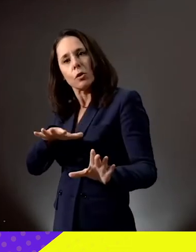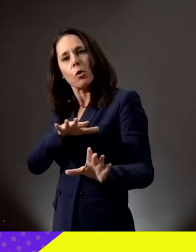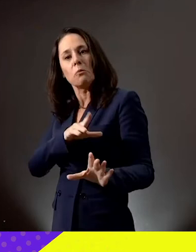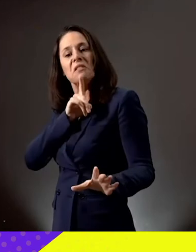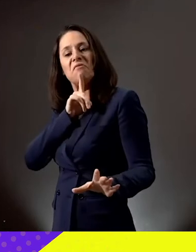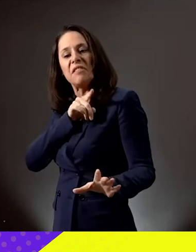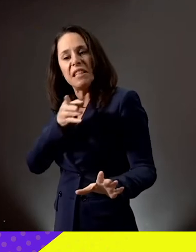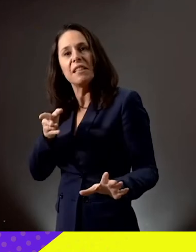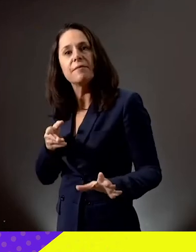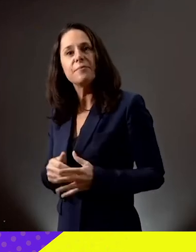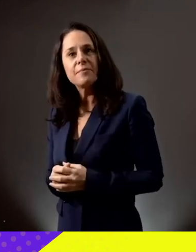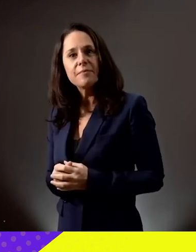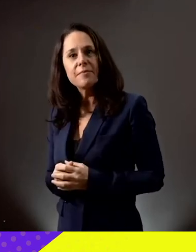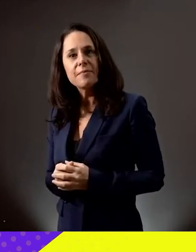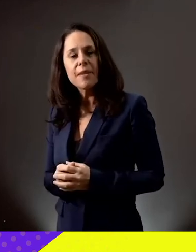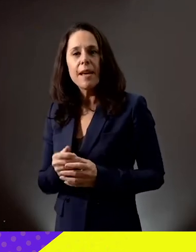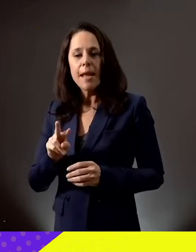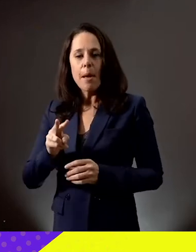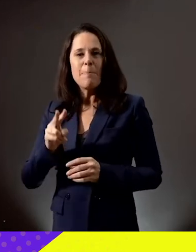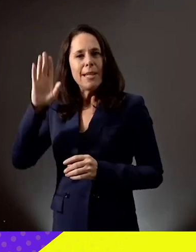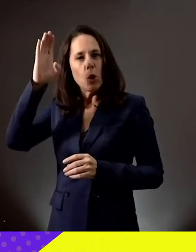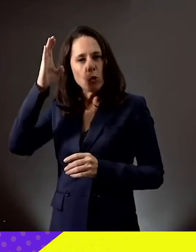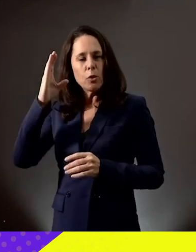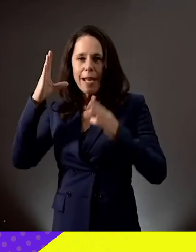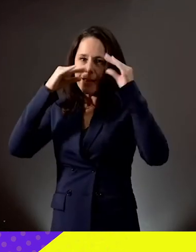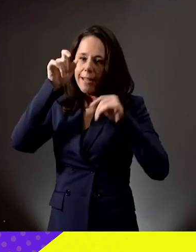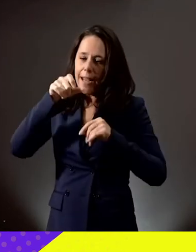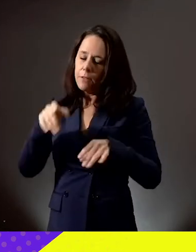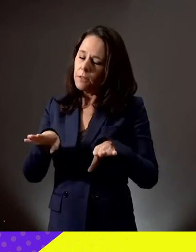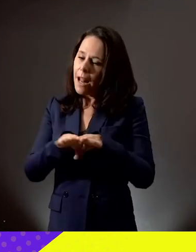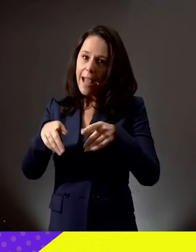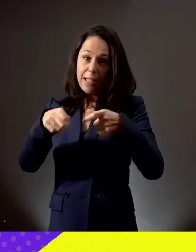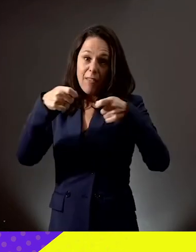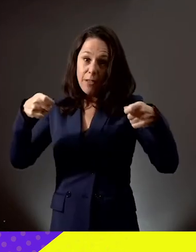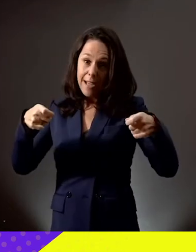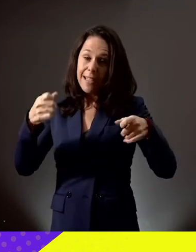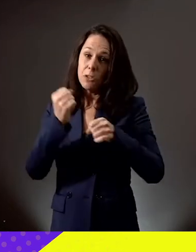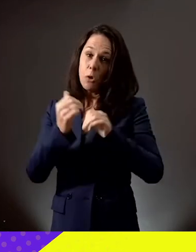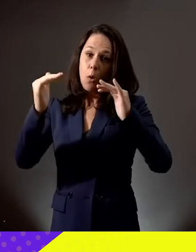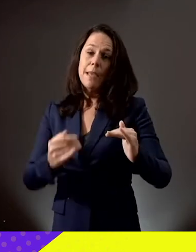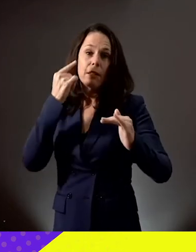For bi-cultural Dutch people, the chances of a job interview are even slimmer.